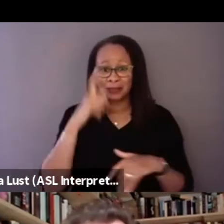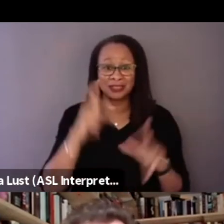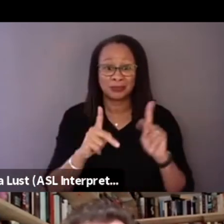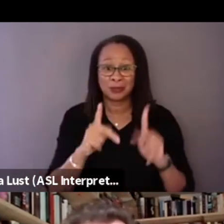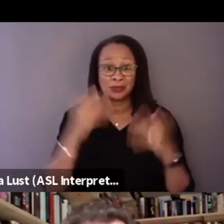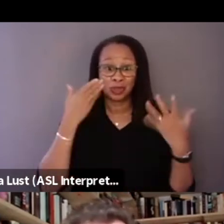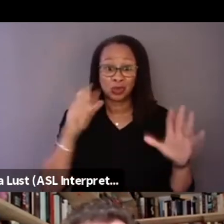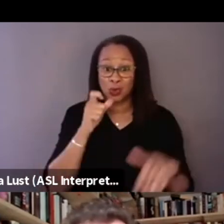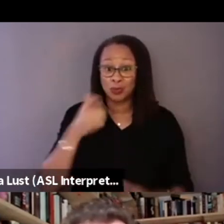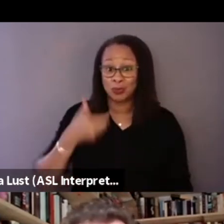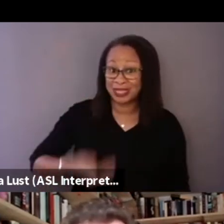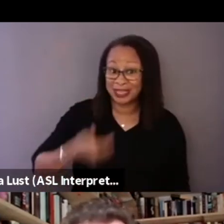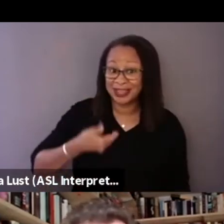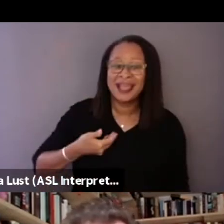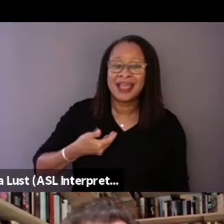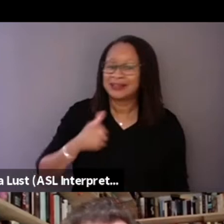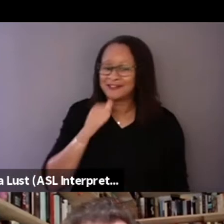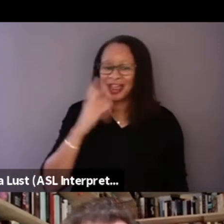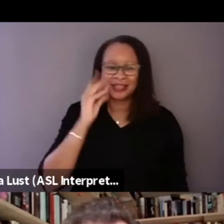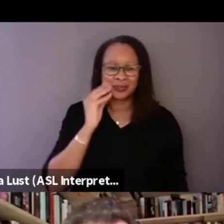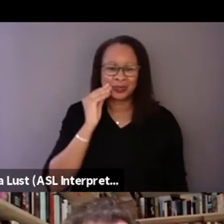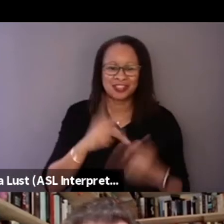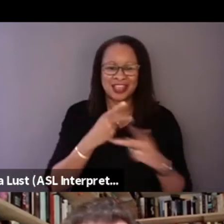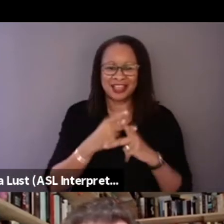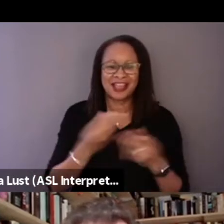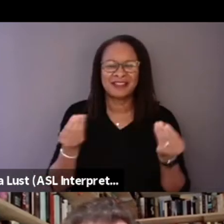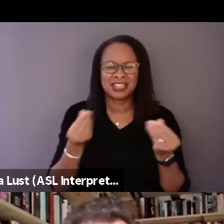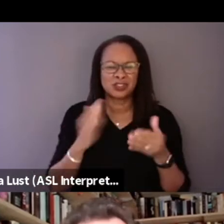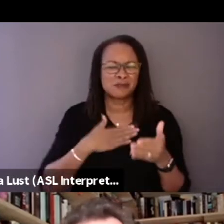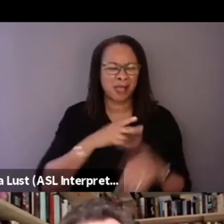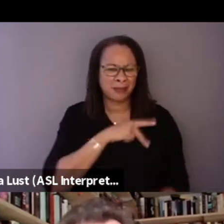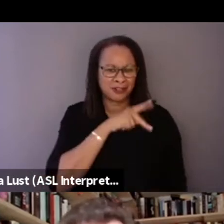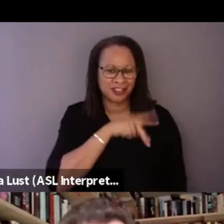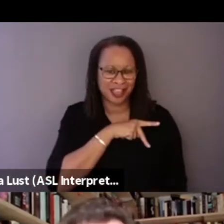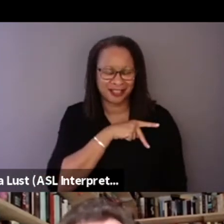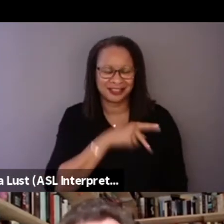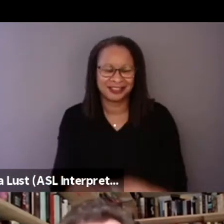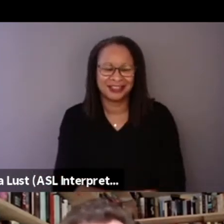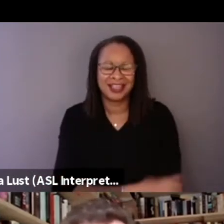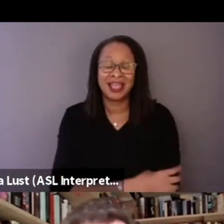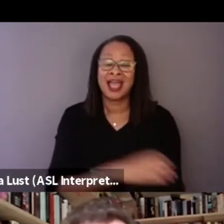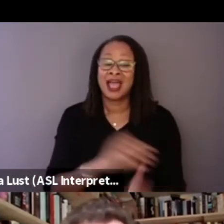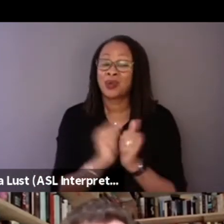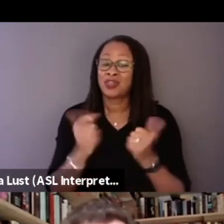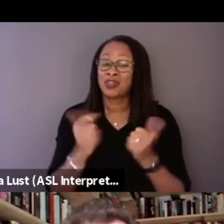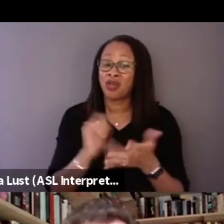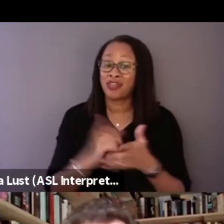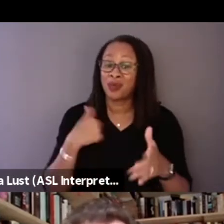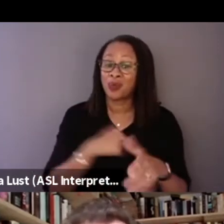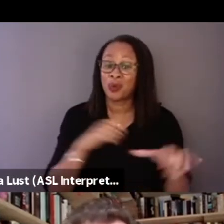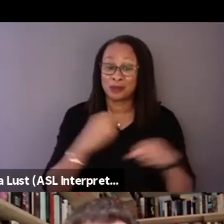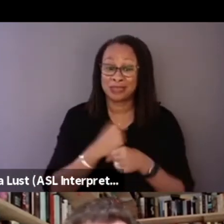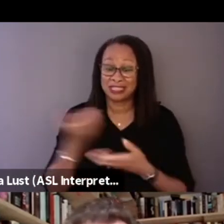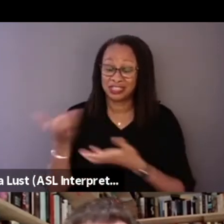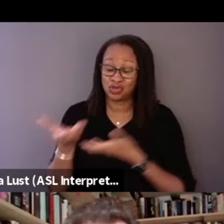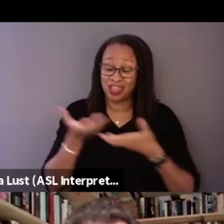haven't experienced that particular texture of my personality. And with all that we are made to carry in this life,